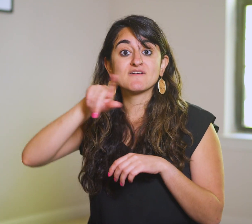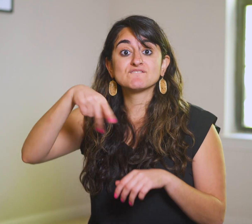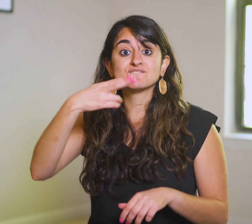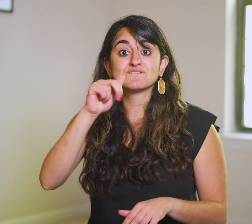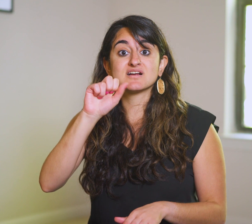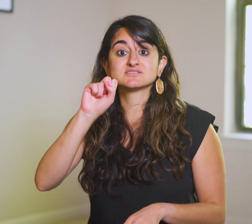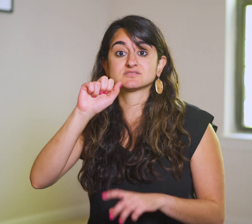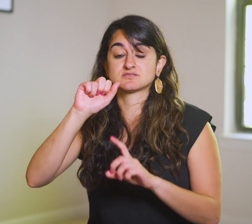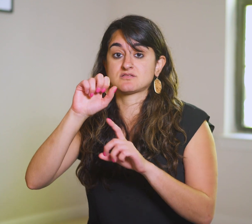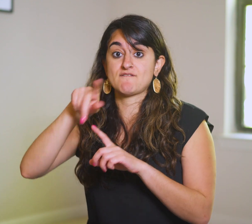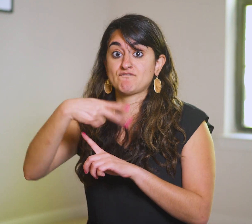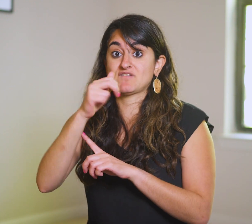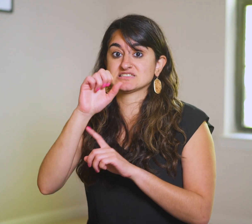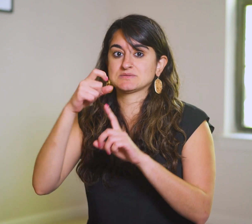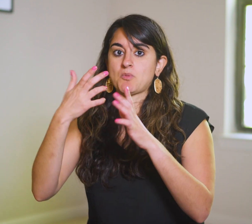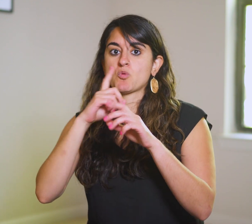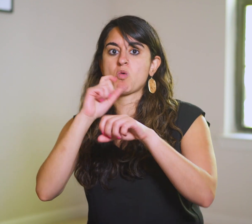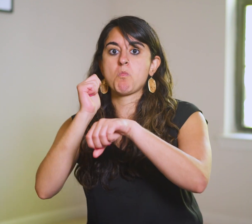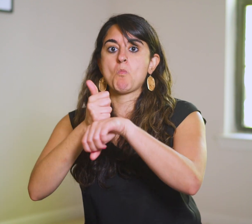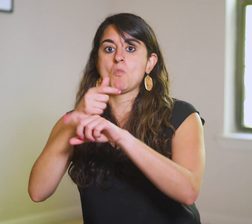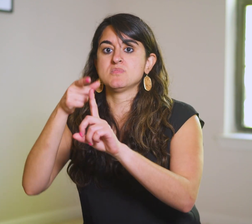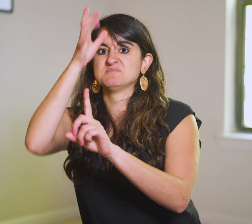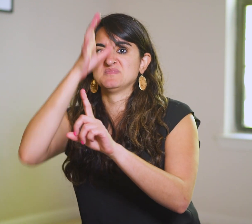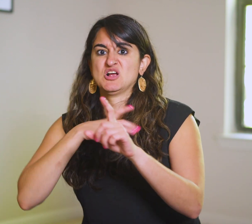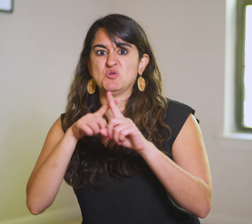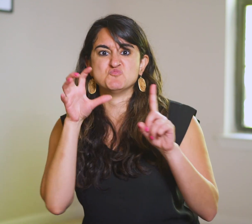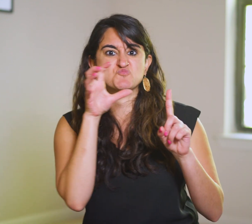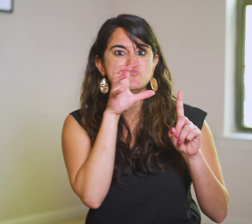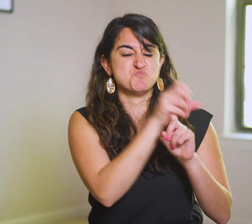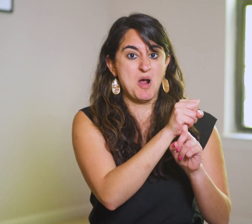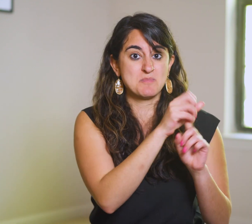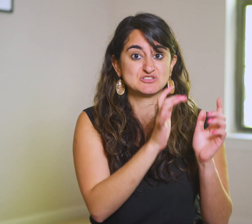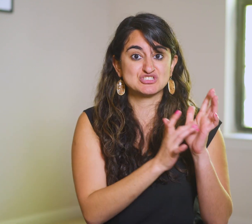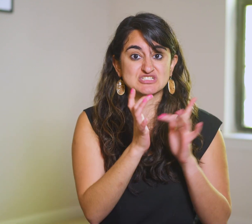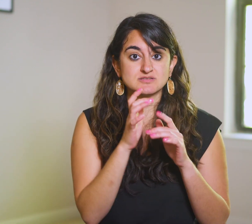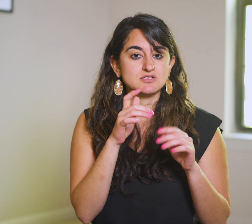The Pharisees likely planted this man to trap Jesus.